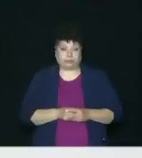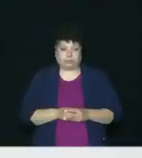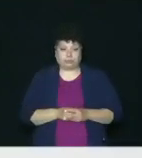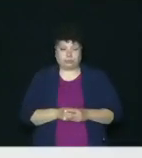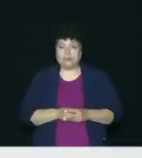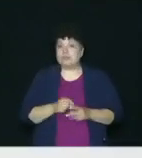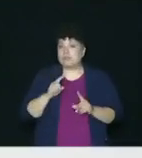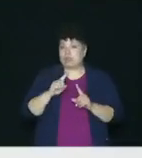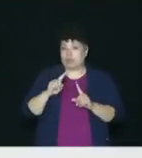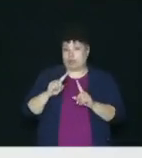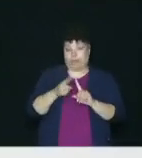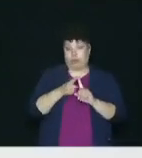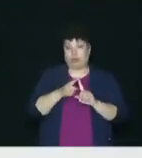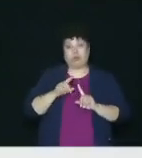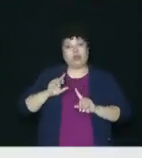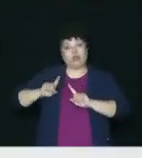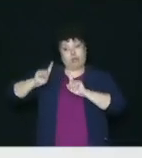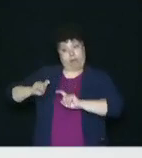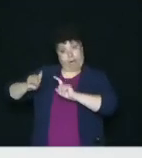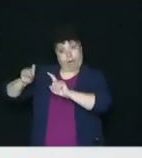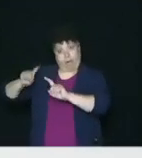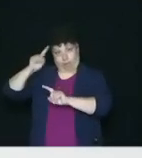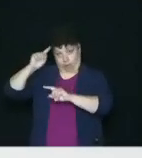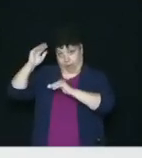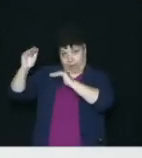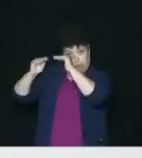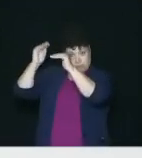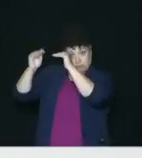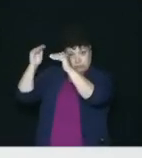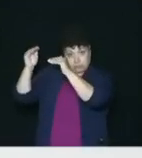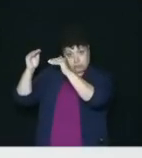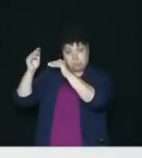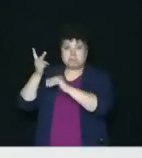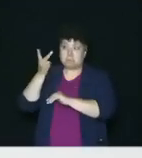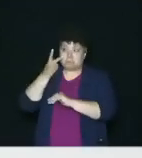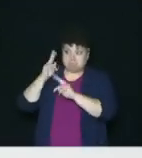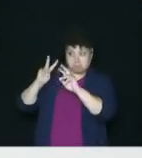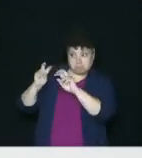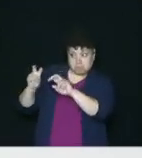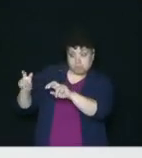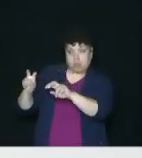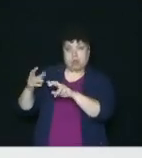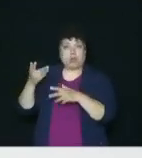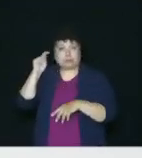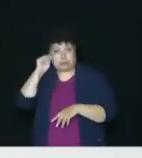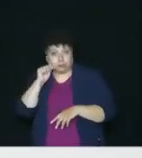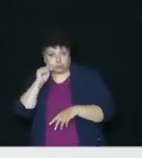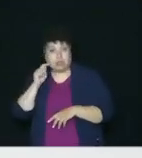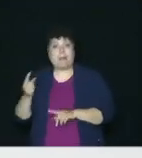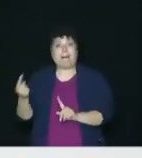WITH THE DOSE.